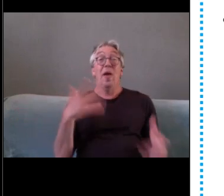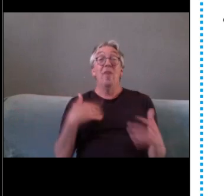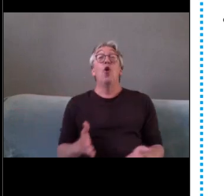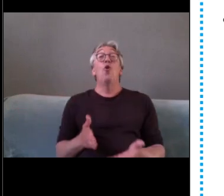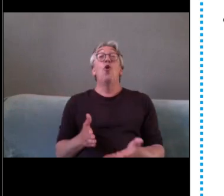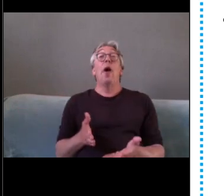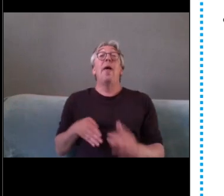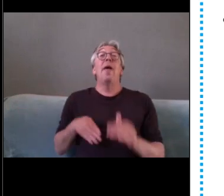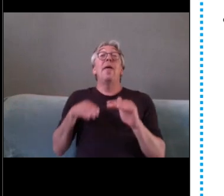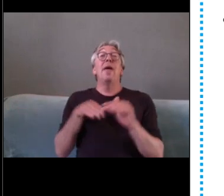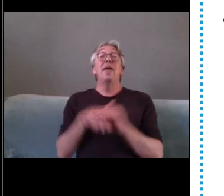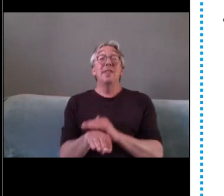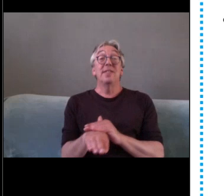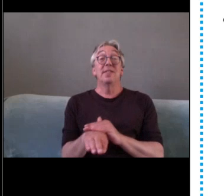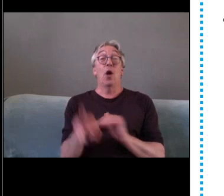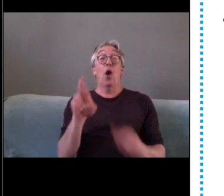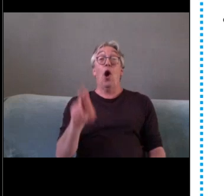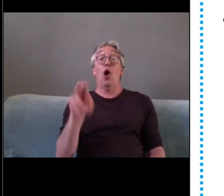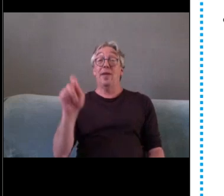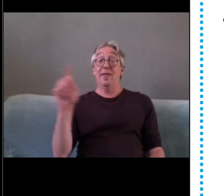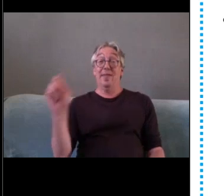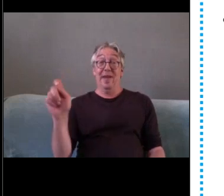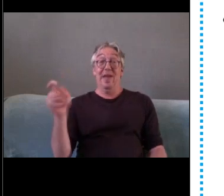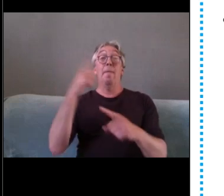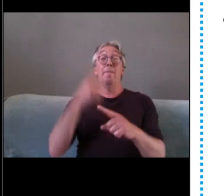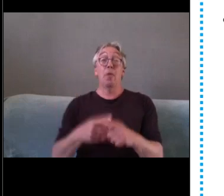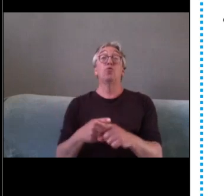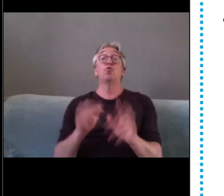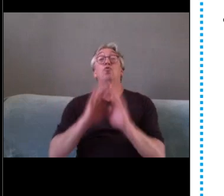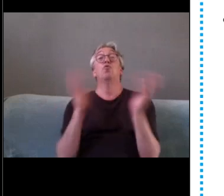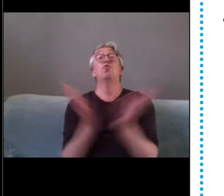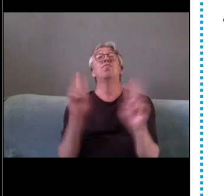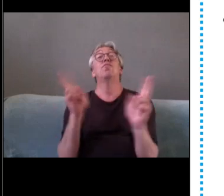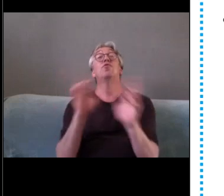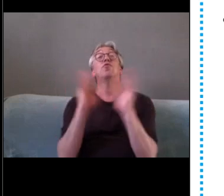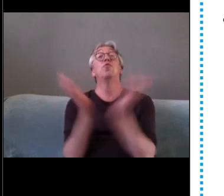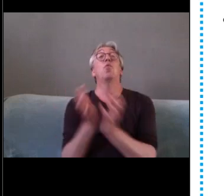and real-time text across the EU so anybody, say somebody from Portugal